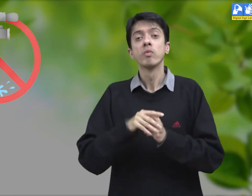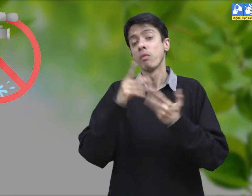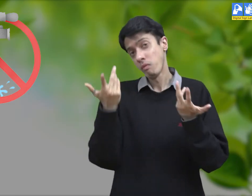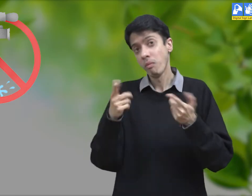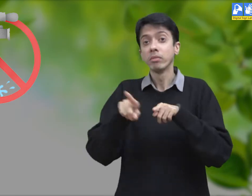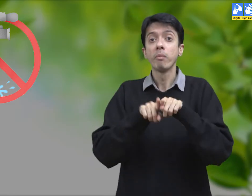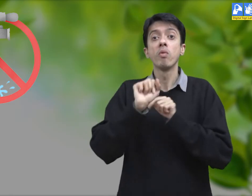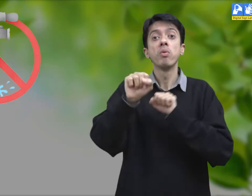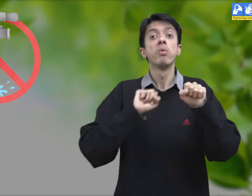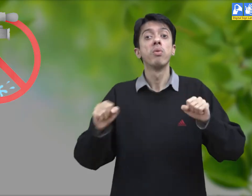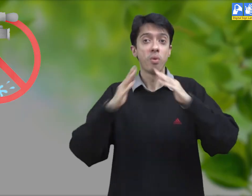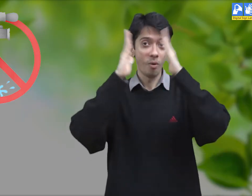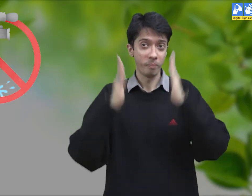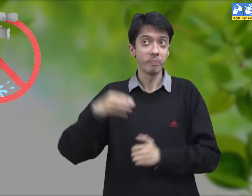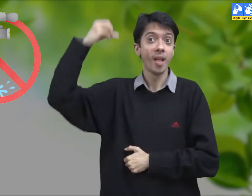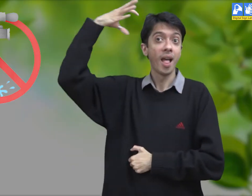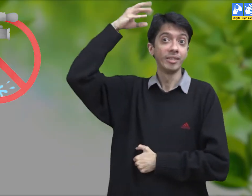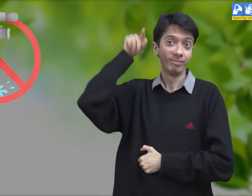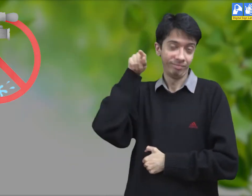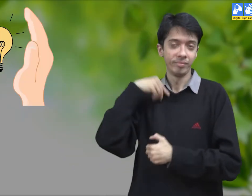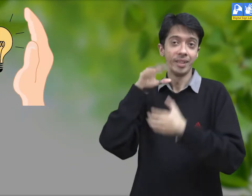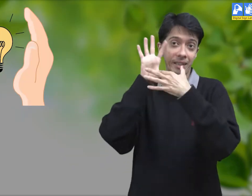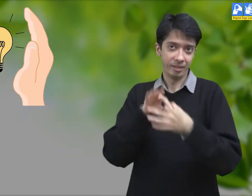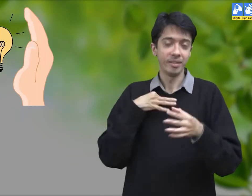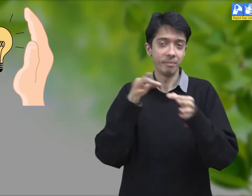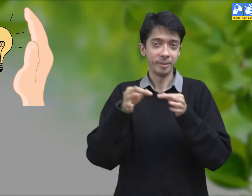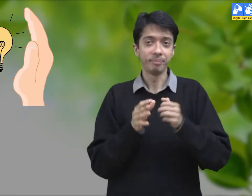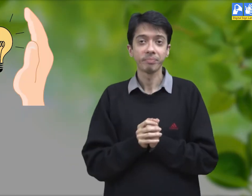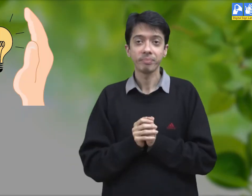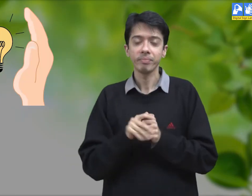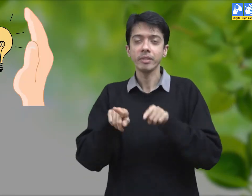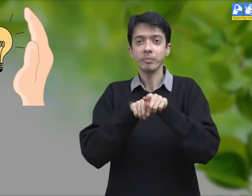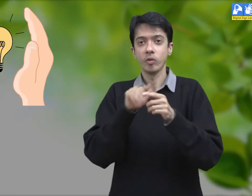Another example, we all have electricity at our homes.